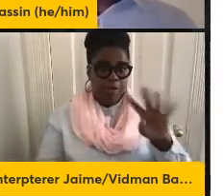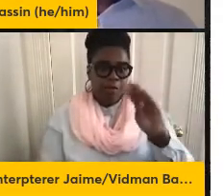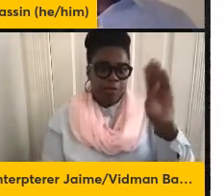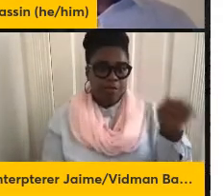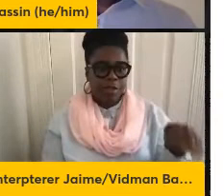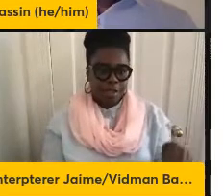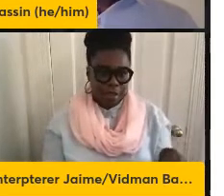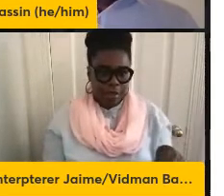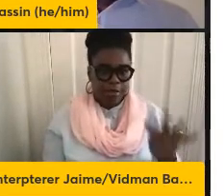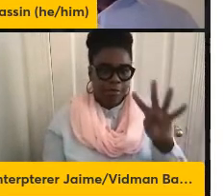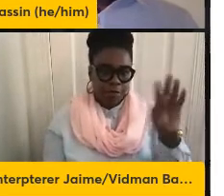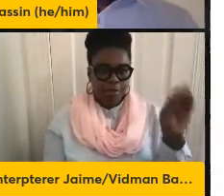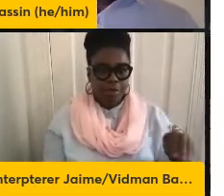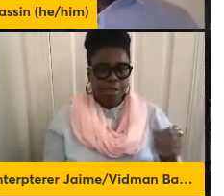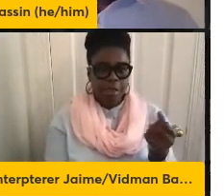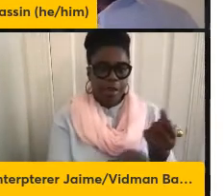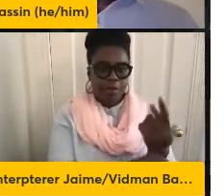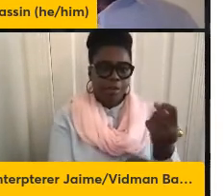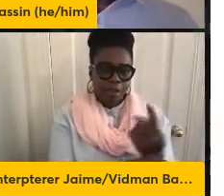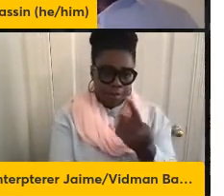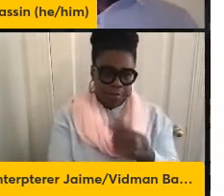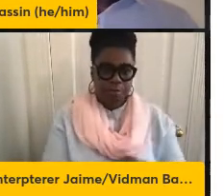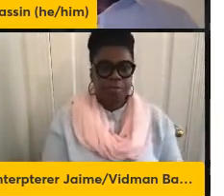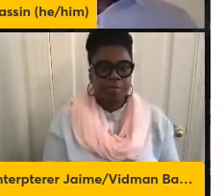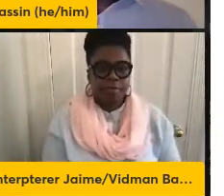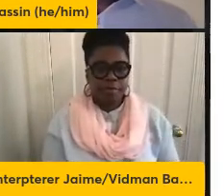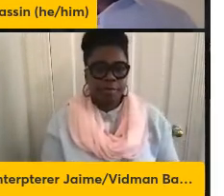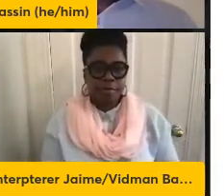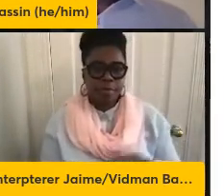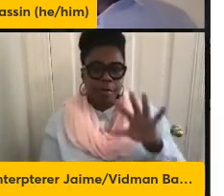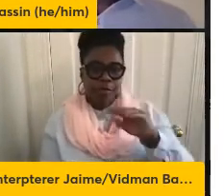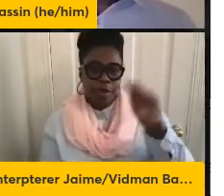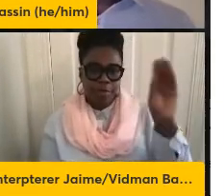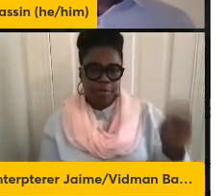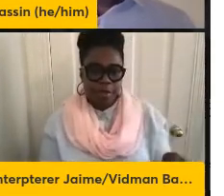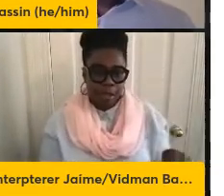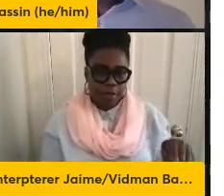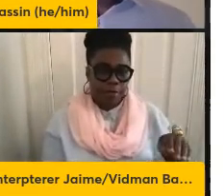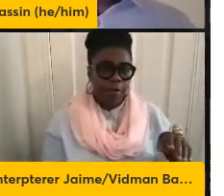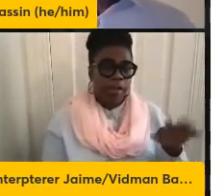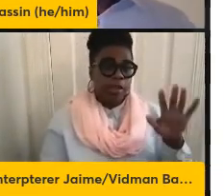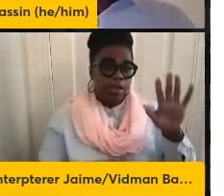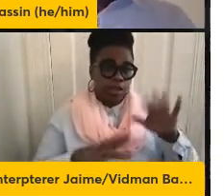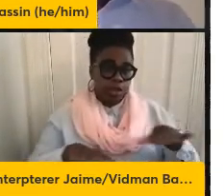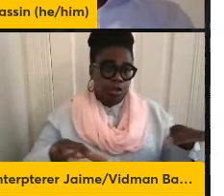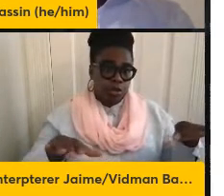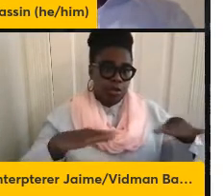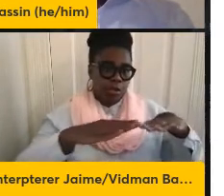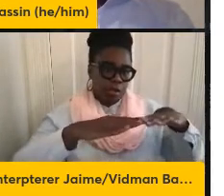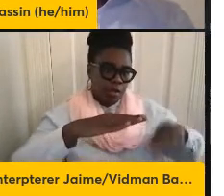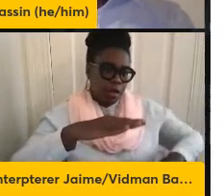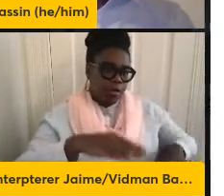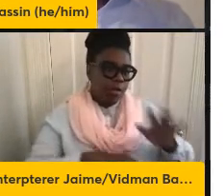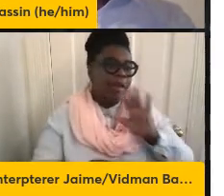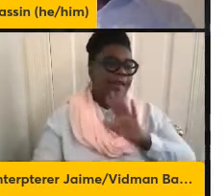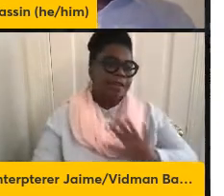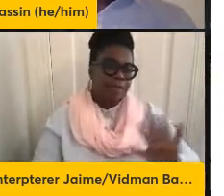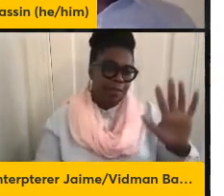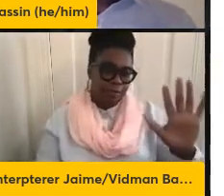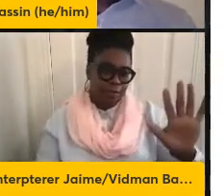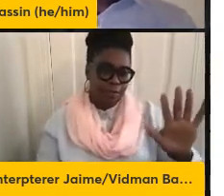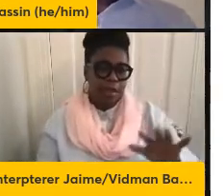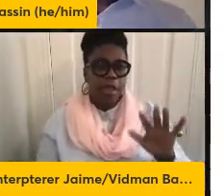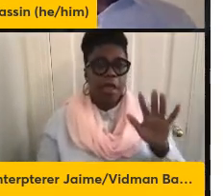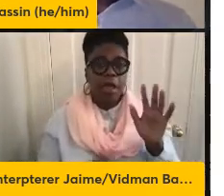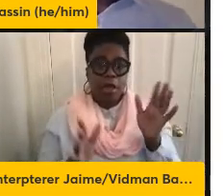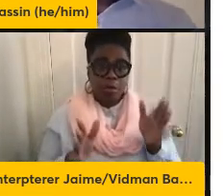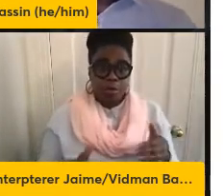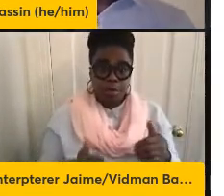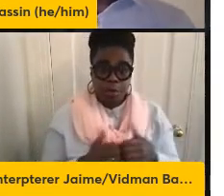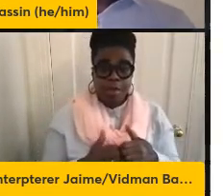the disease and by 5%, among children under five. And it's estimated that a person with type one diabetes will have around